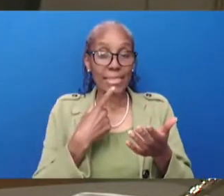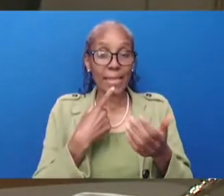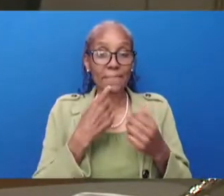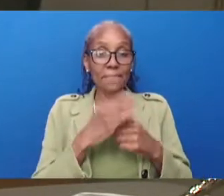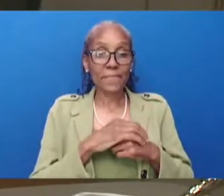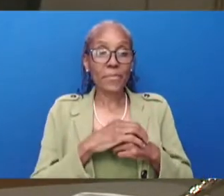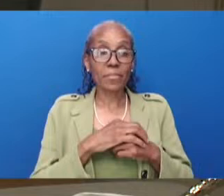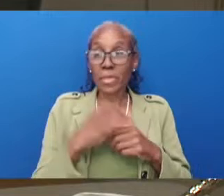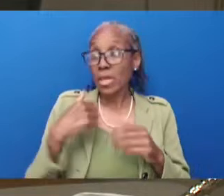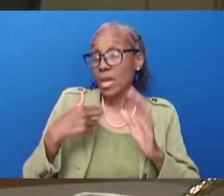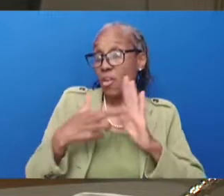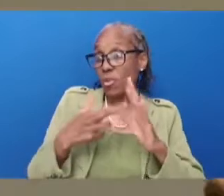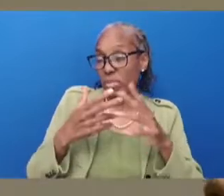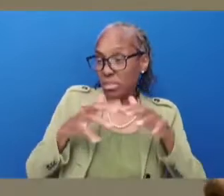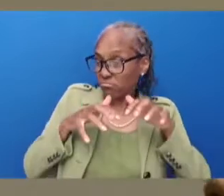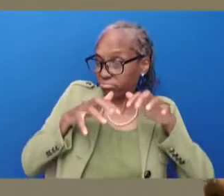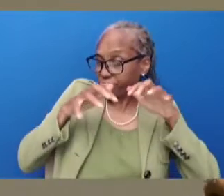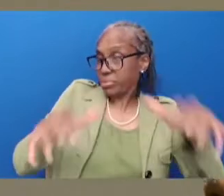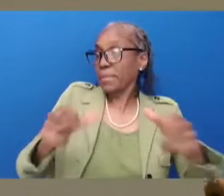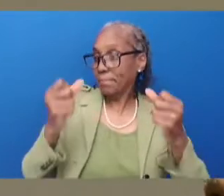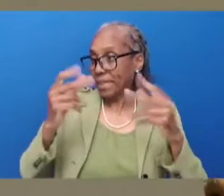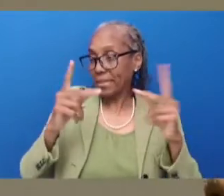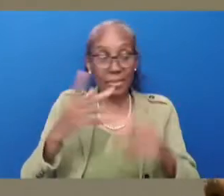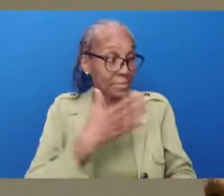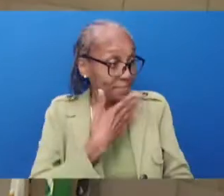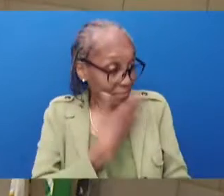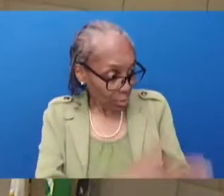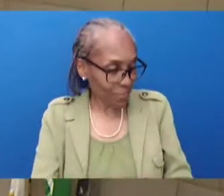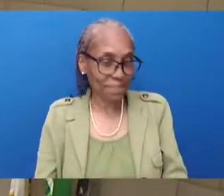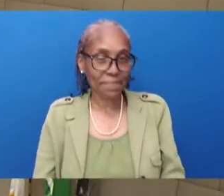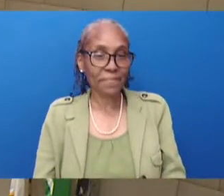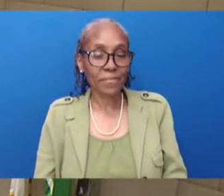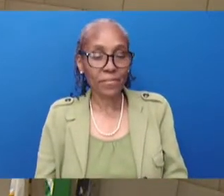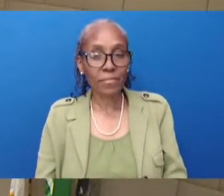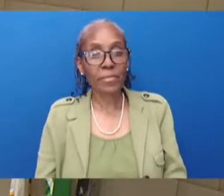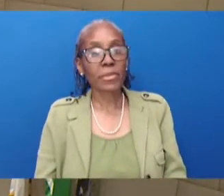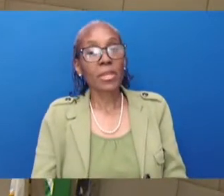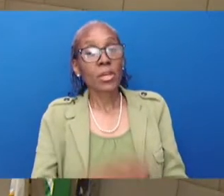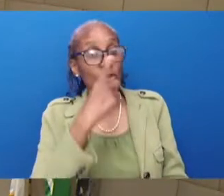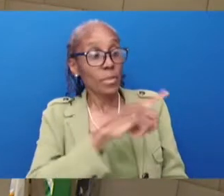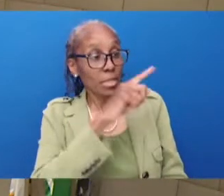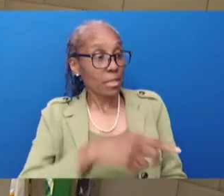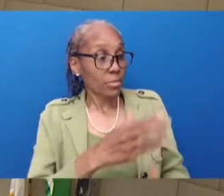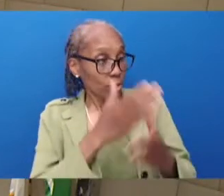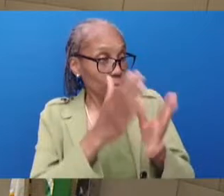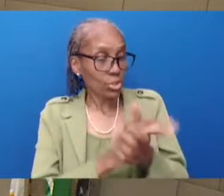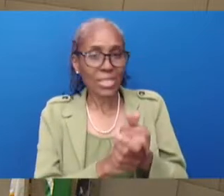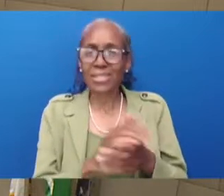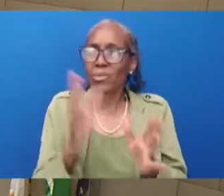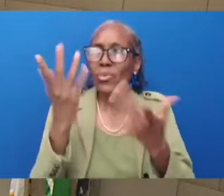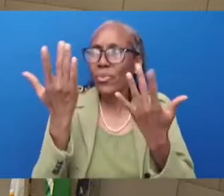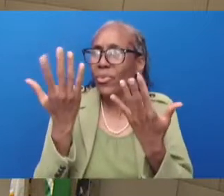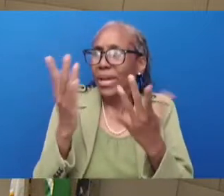CLERKS ACROSS THE COUNTRY THAT CAN SAY THAT YOU REPRESENT THAT